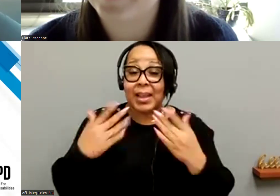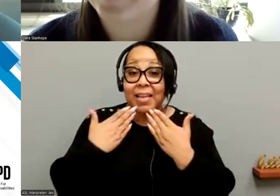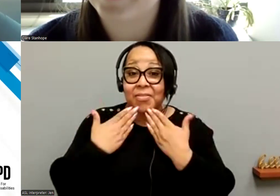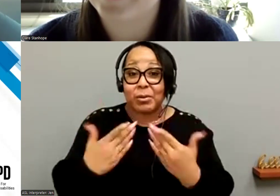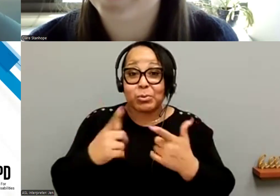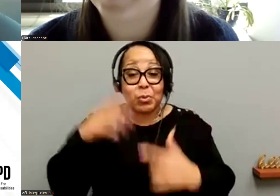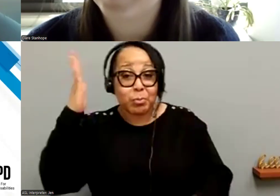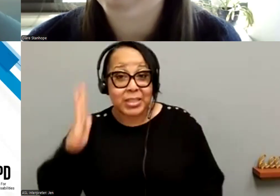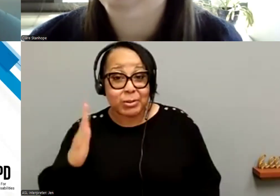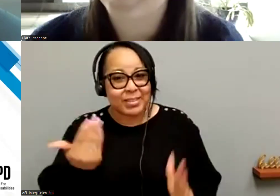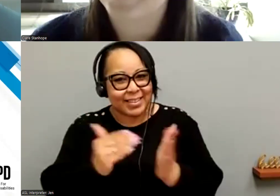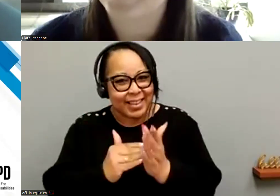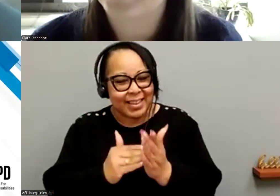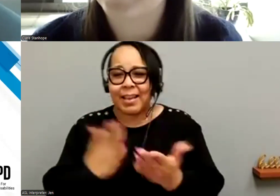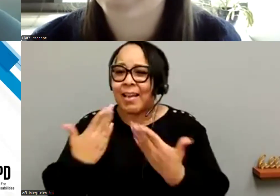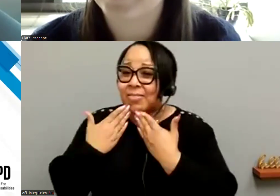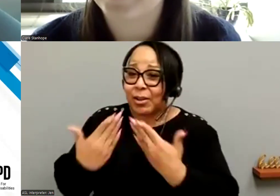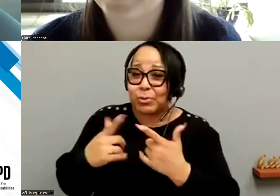13:39:38 presenters again. Thank you to 13:39:40 Commissioner Ige and